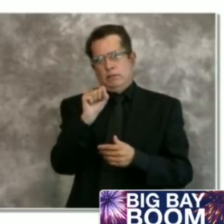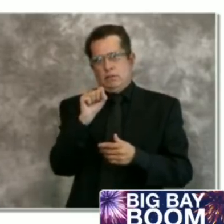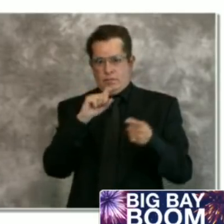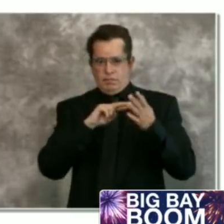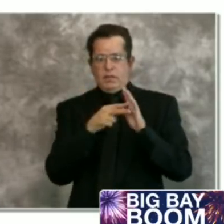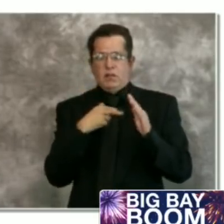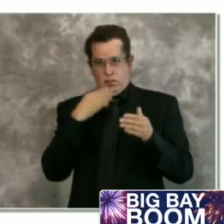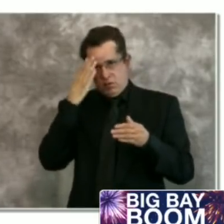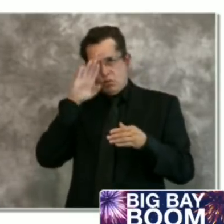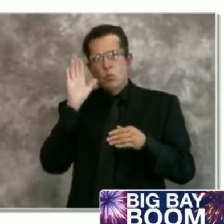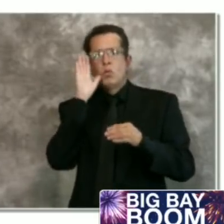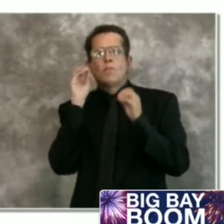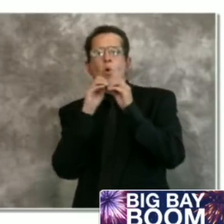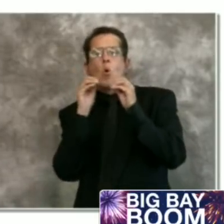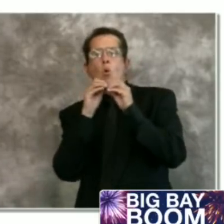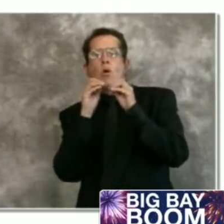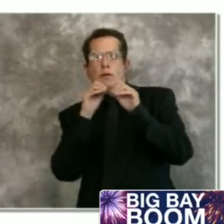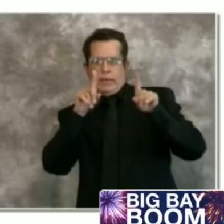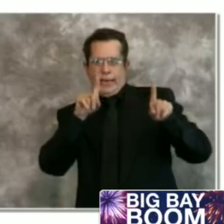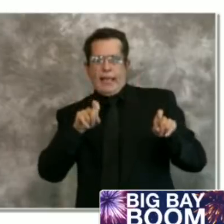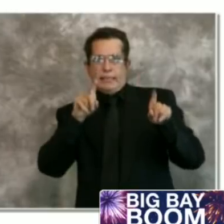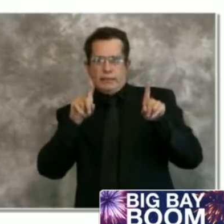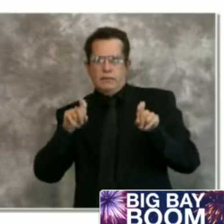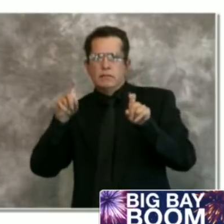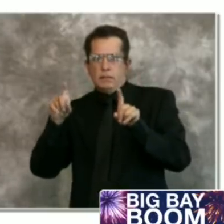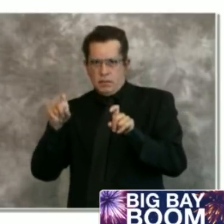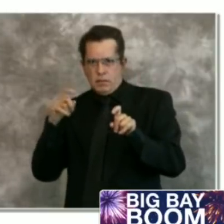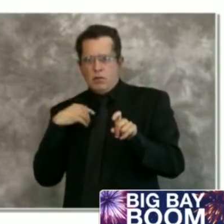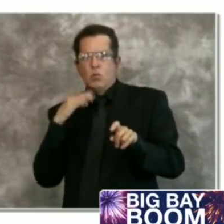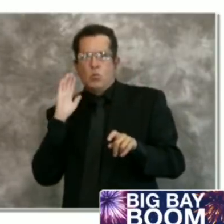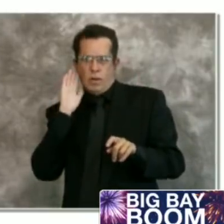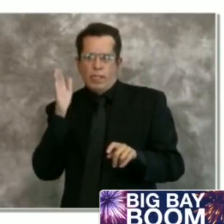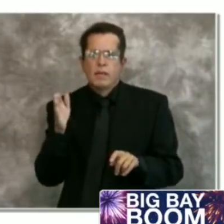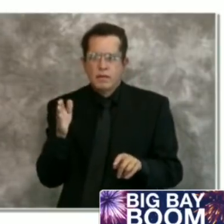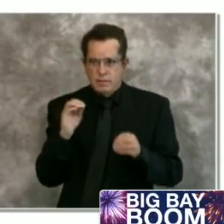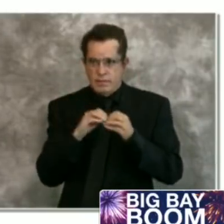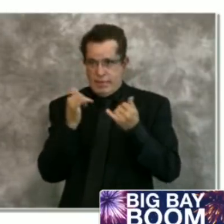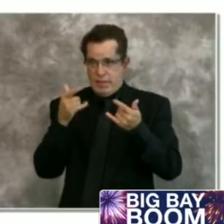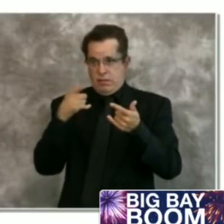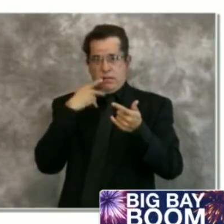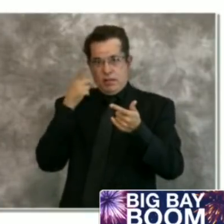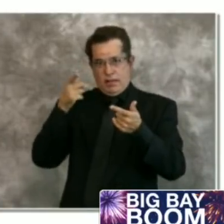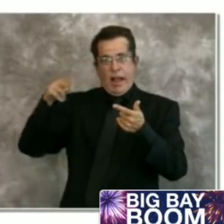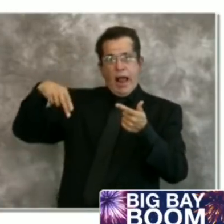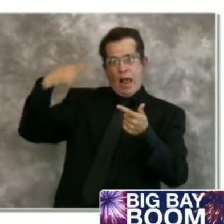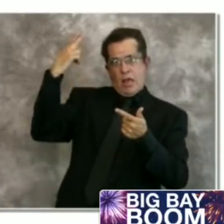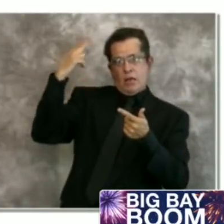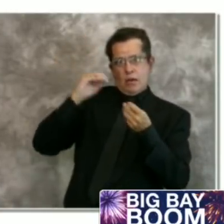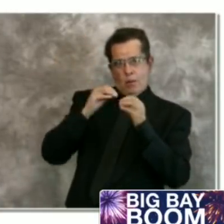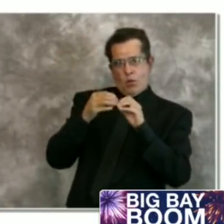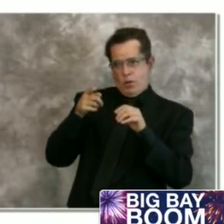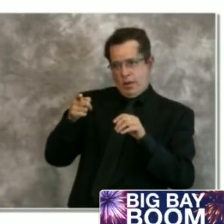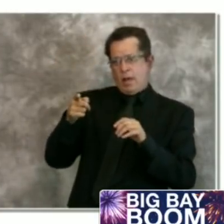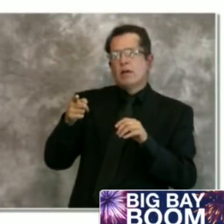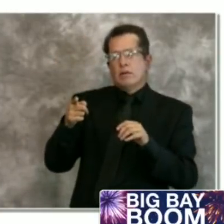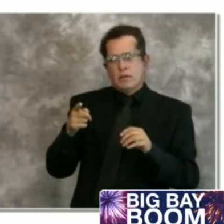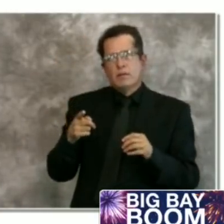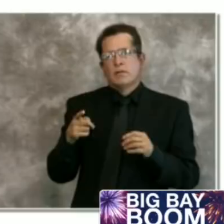BY ONSET OF ILLNESS. SIGNIFICANTLY HIGHER AND THIS IS IN THE LEAD THE LAST 14 DAYS WHICH MEANS WE KNOW WE